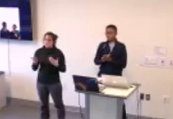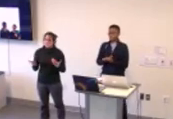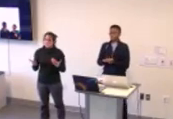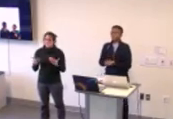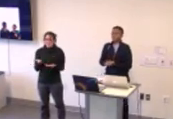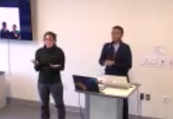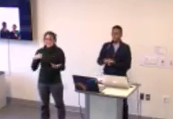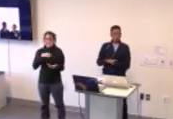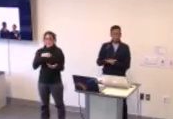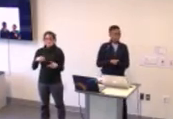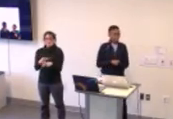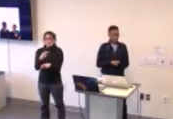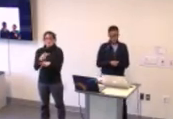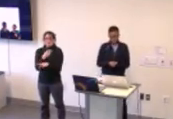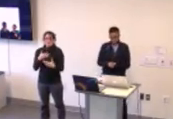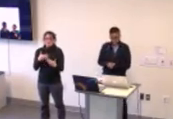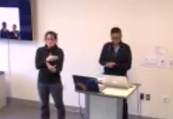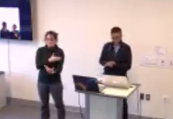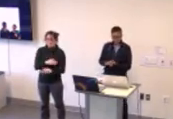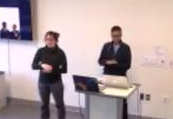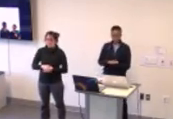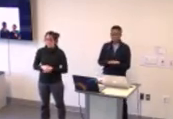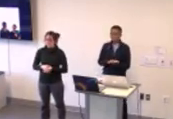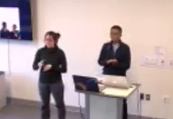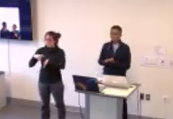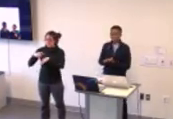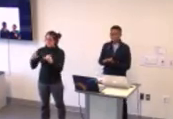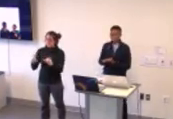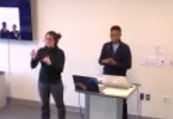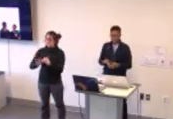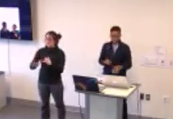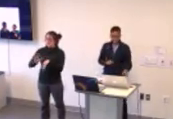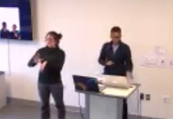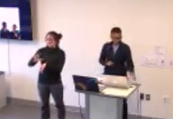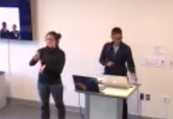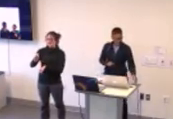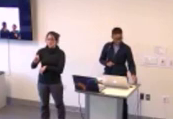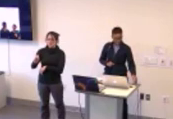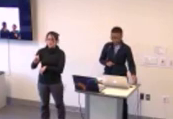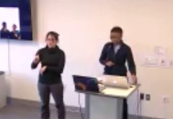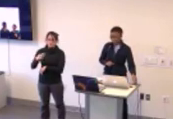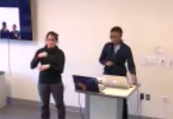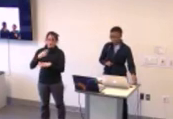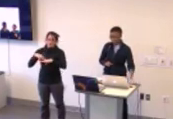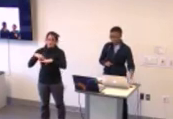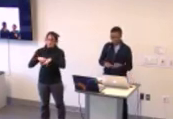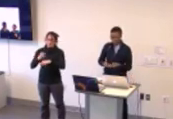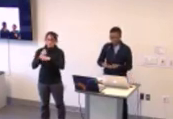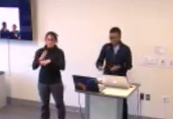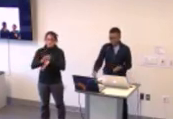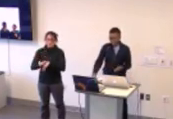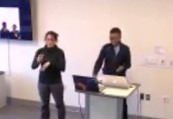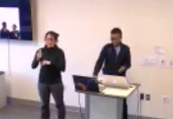It's, the time now is about 5:30. I of course prepared about a three-hour presentation.